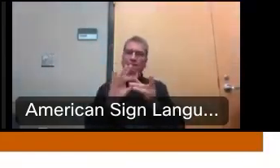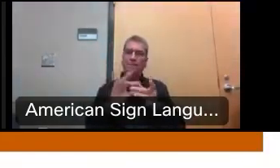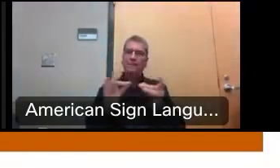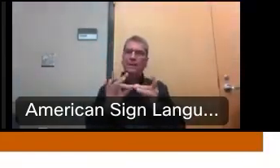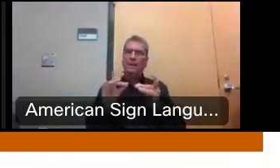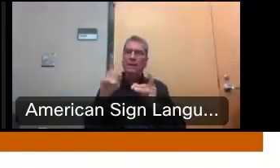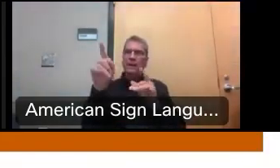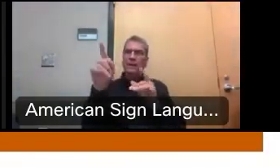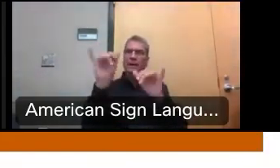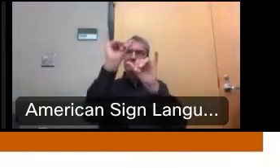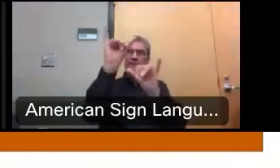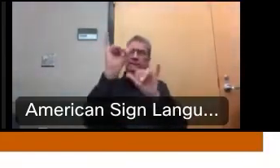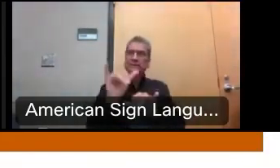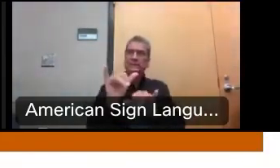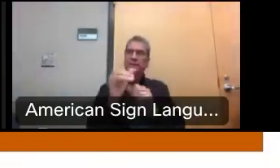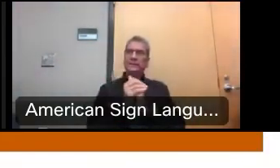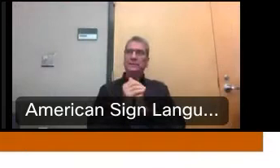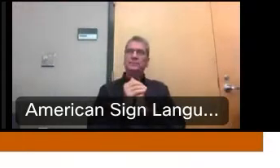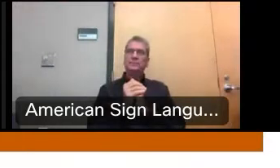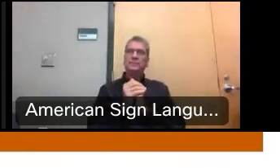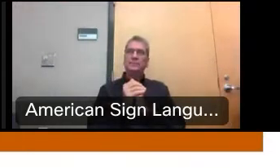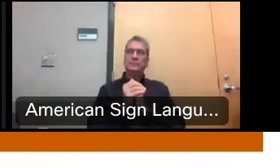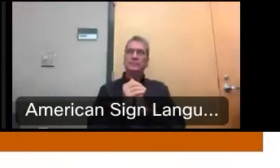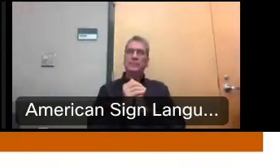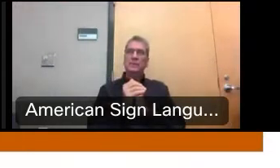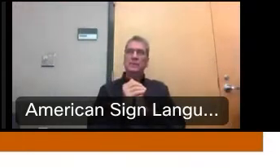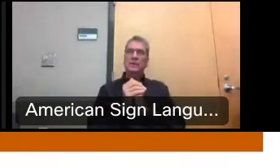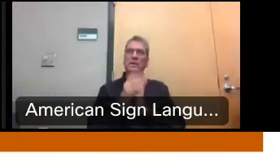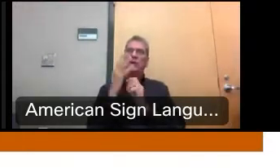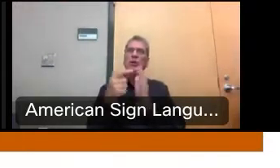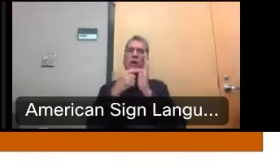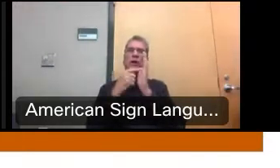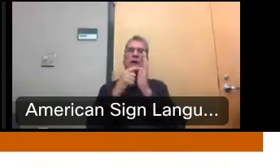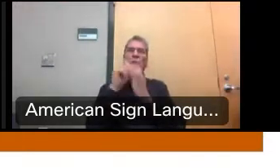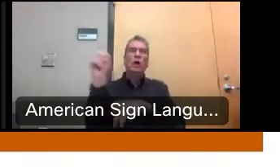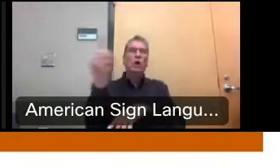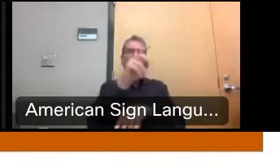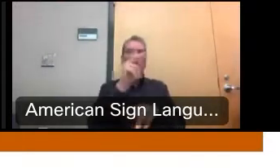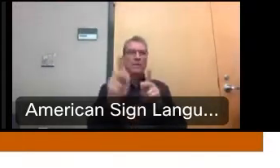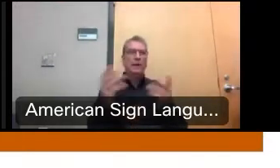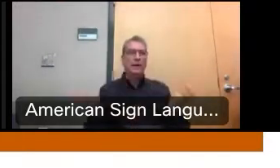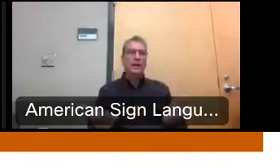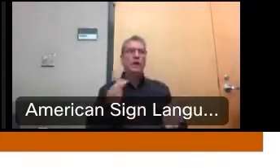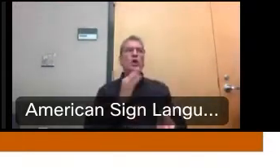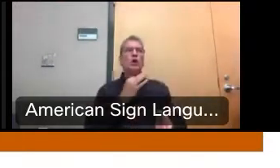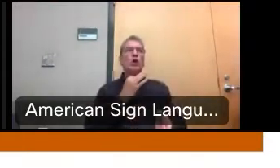the same. So, if I could really quickly, I wanted, like, 1 or 2 things left, just show a hands in the room. I'm curious who thinks the 2 sided conversation